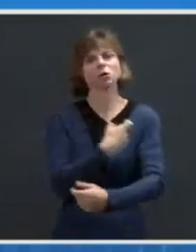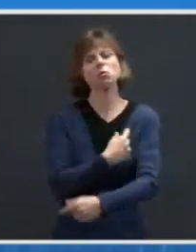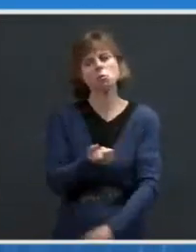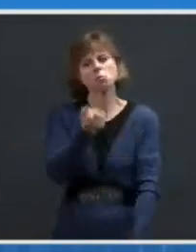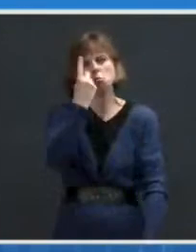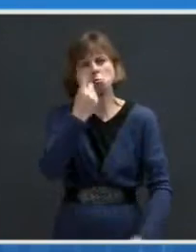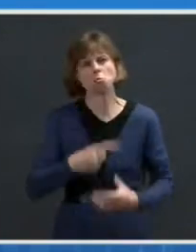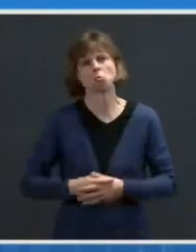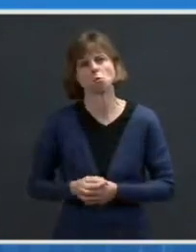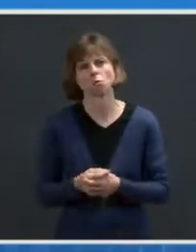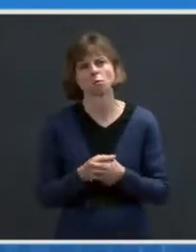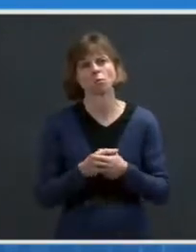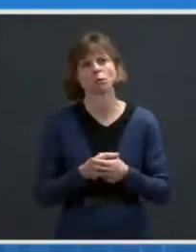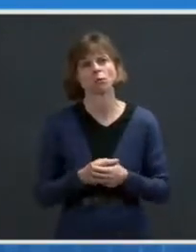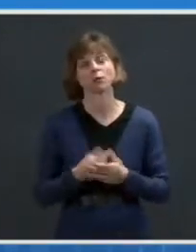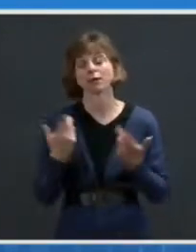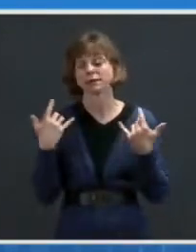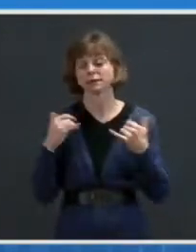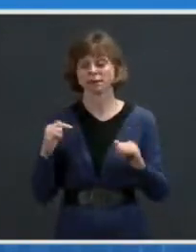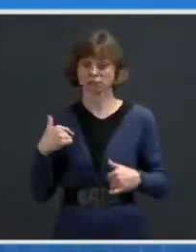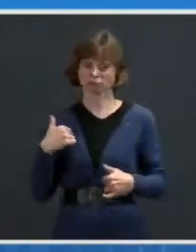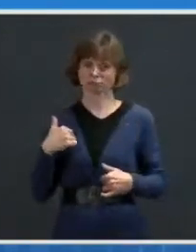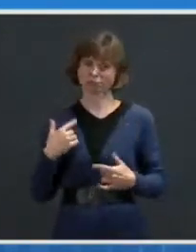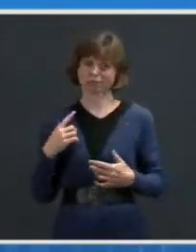VACCINE. THOSE WHO DO NOT WANT TO RETURN